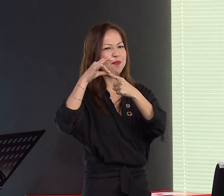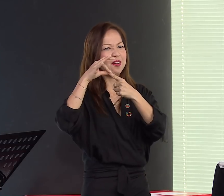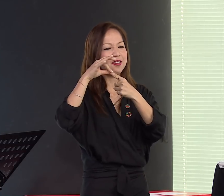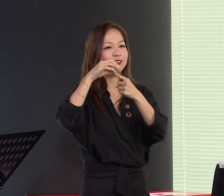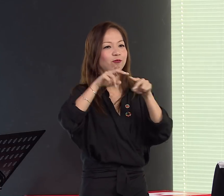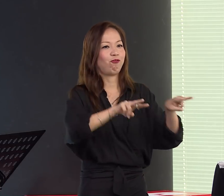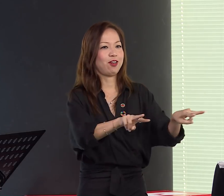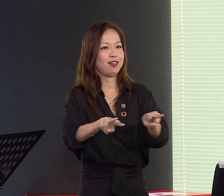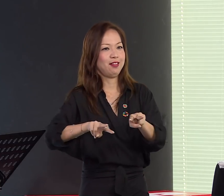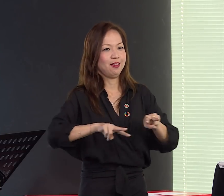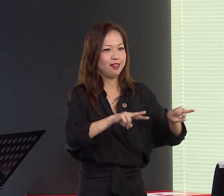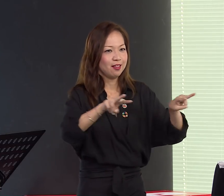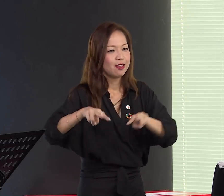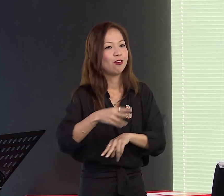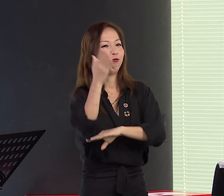Thank